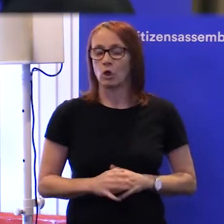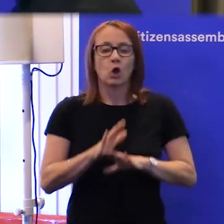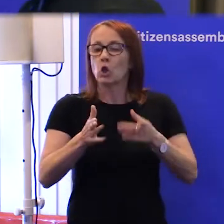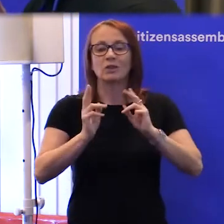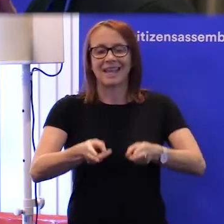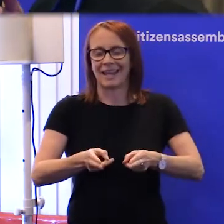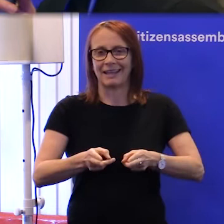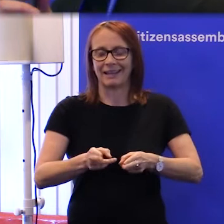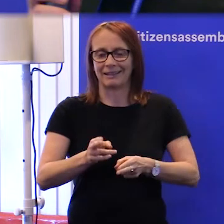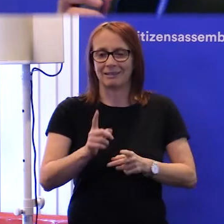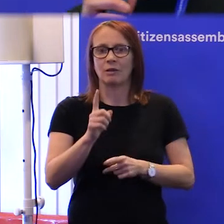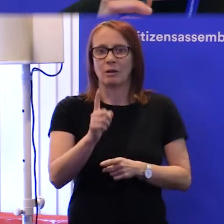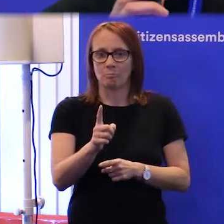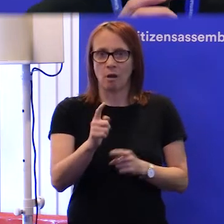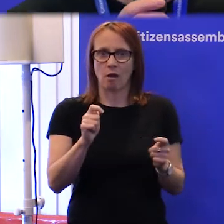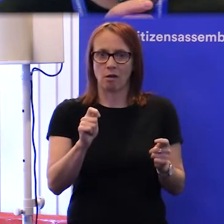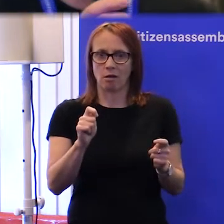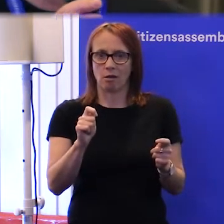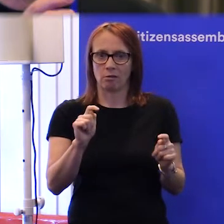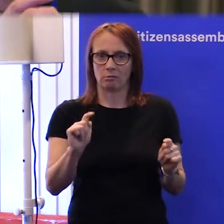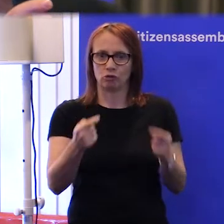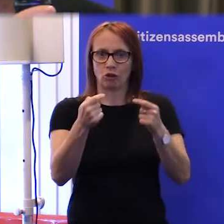but they're faced with considerable challenges from television and certainly